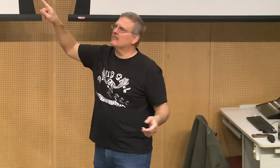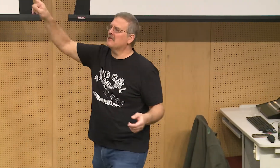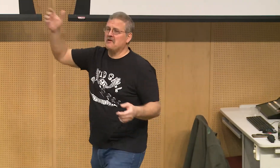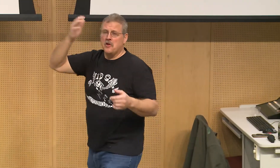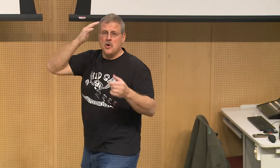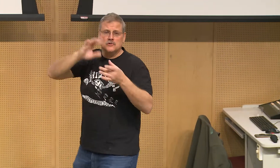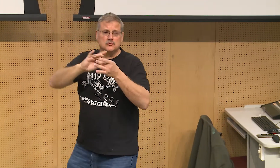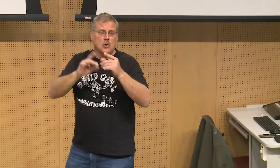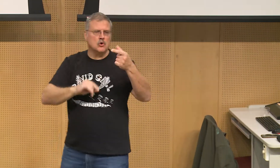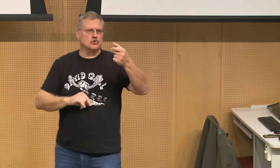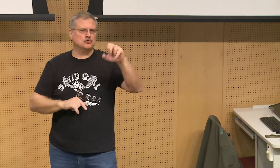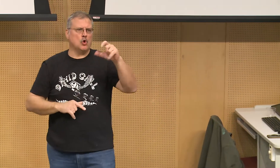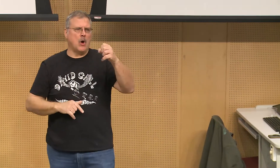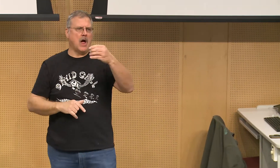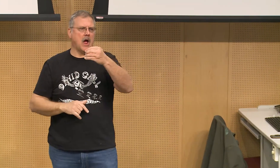There's "George and the Dragon."